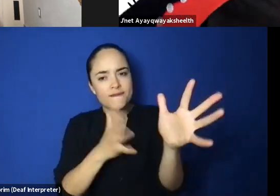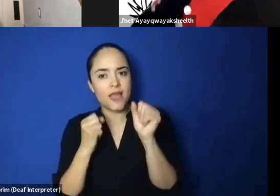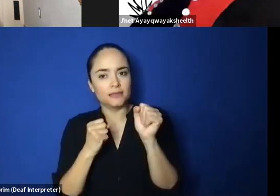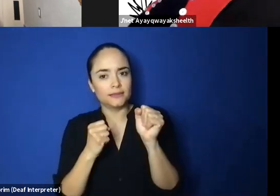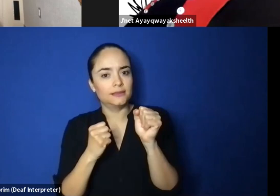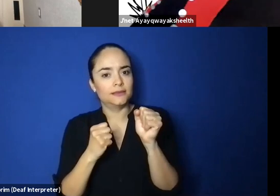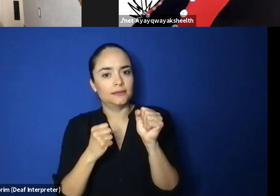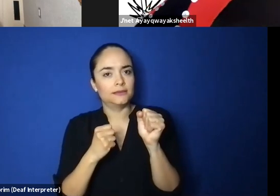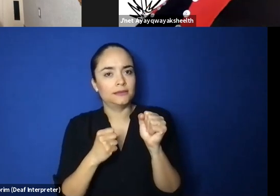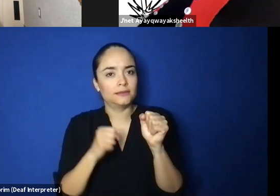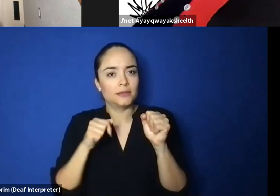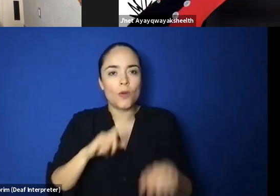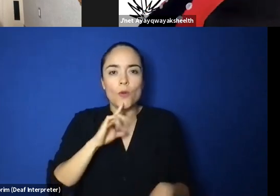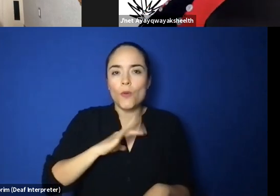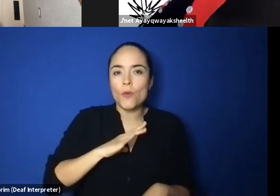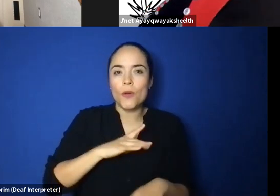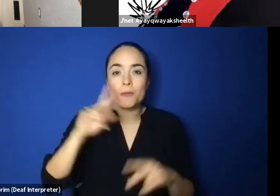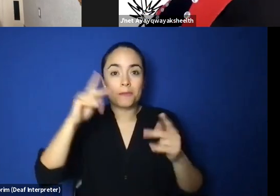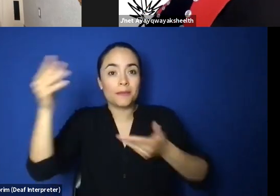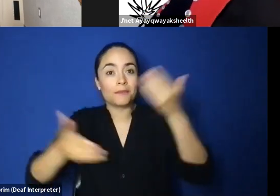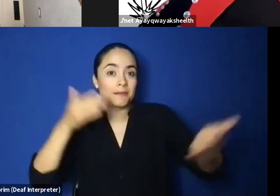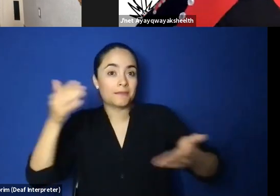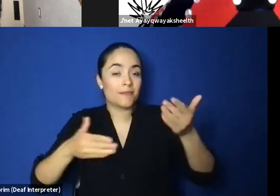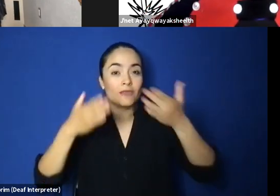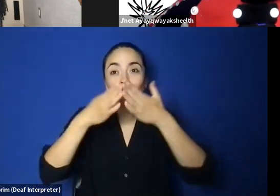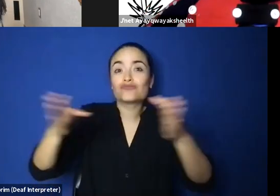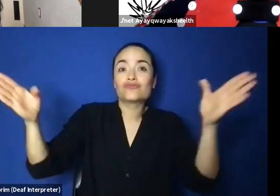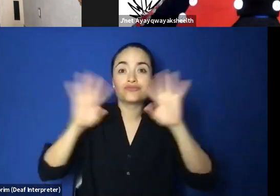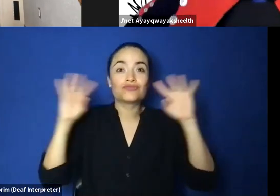So we'll do this for about about 90 seconds or so. Just a nice little --